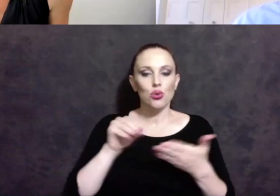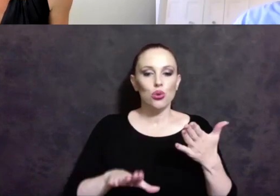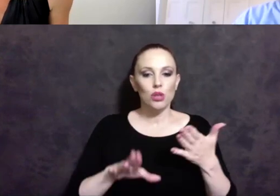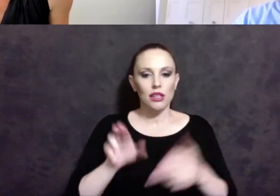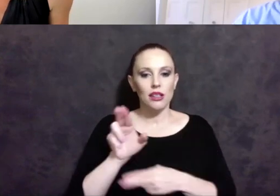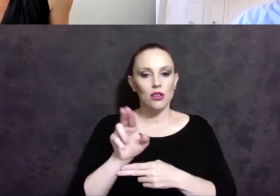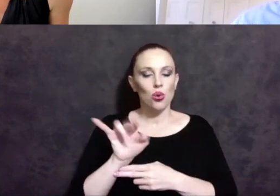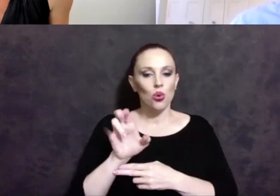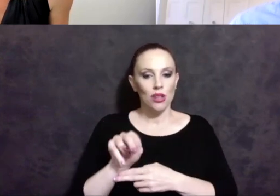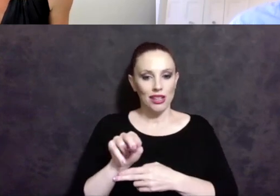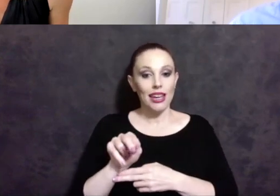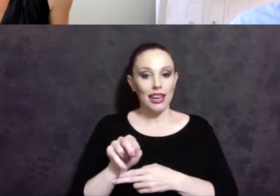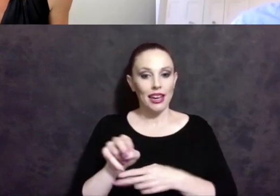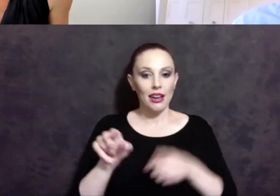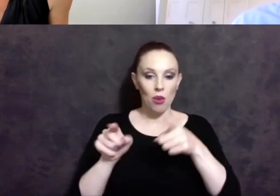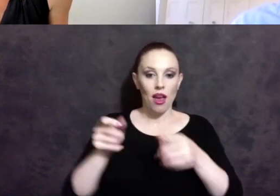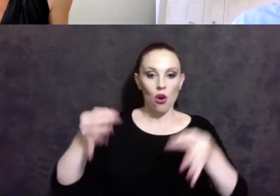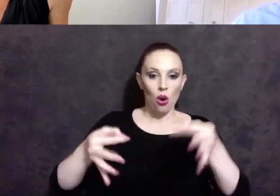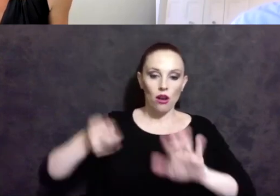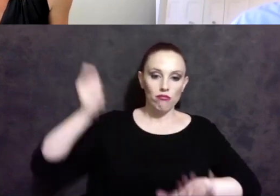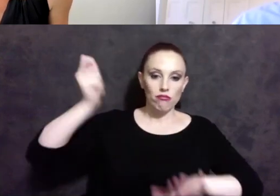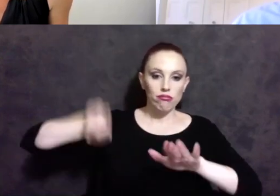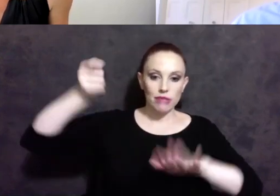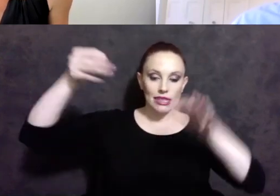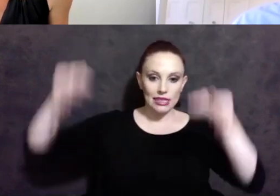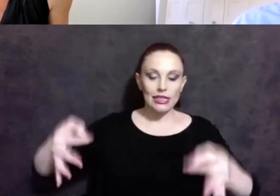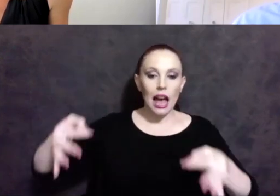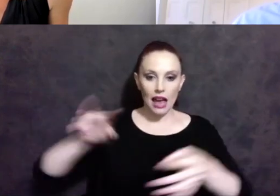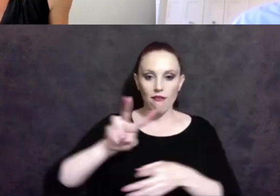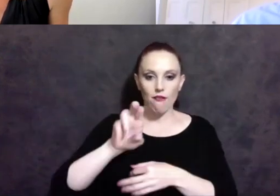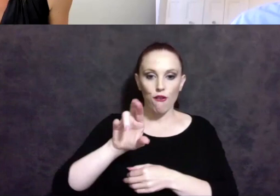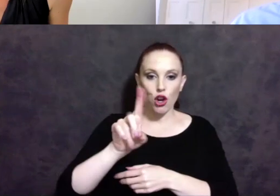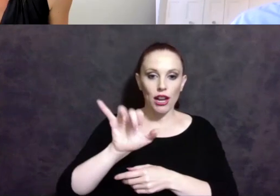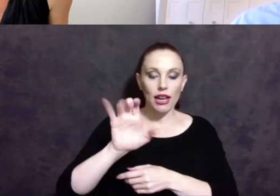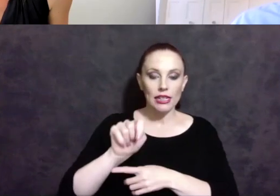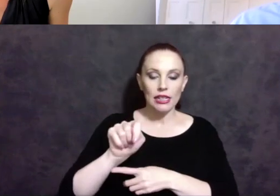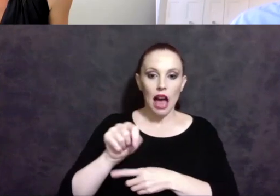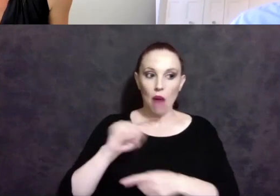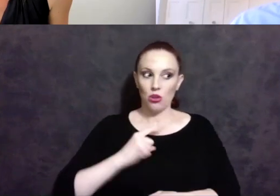the only African American there and I can recall when the verdict came out and it was